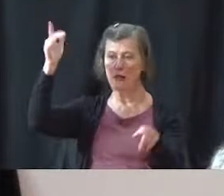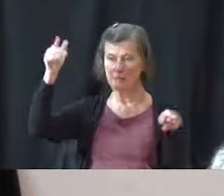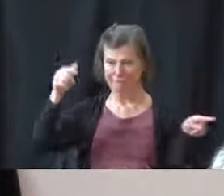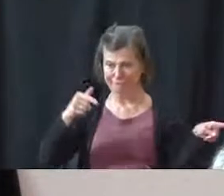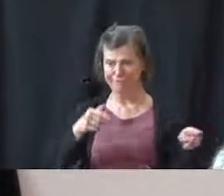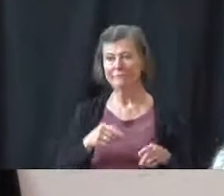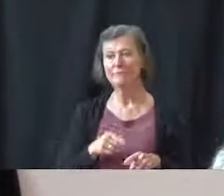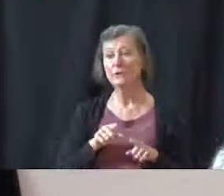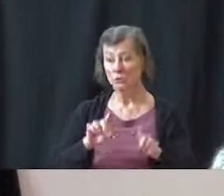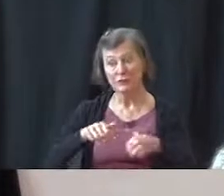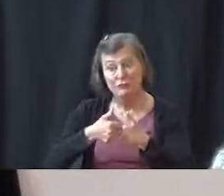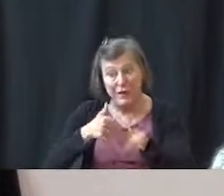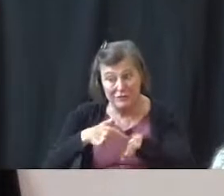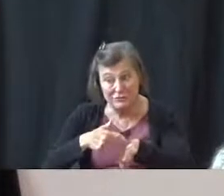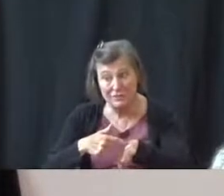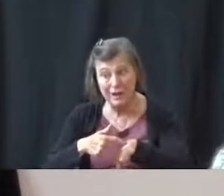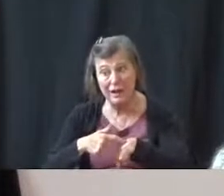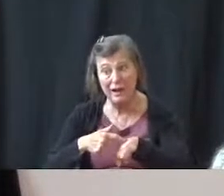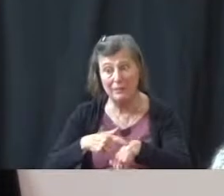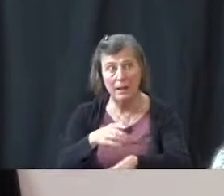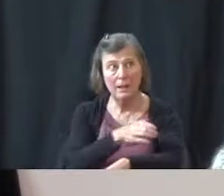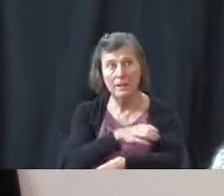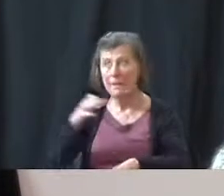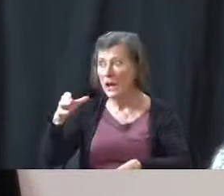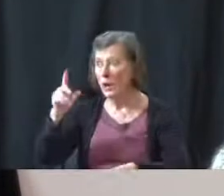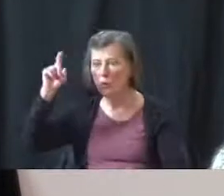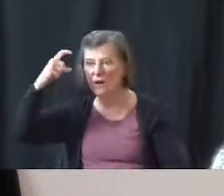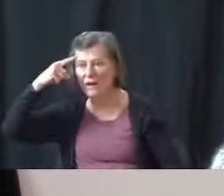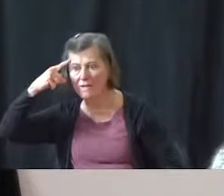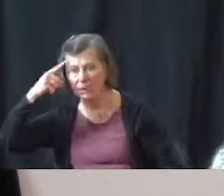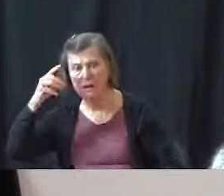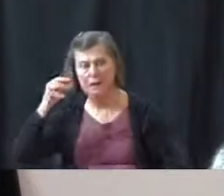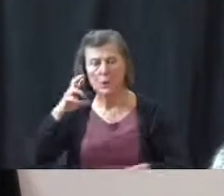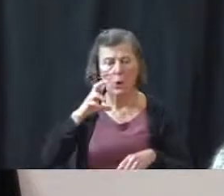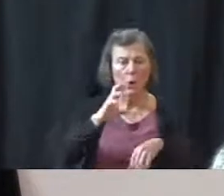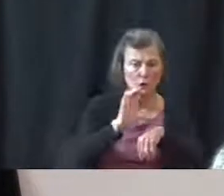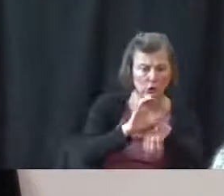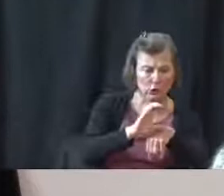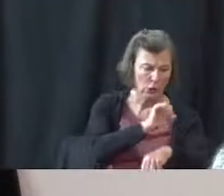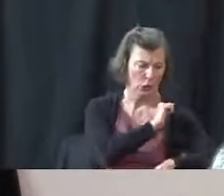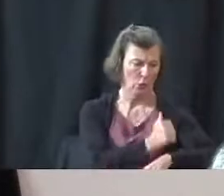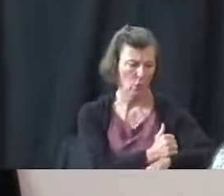times when the powers that be, be they governmental or ecclesiastical authorities prefer that